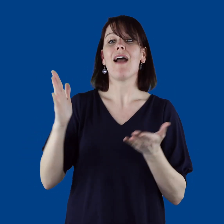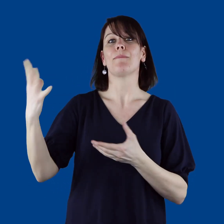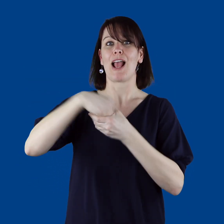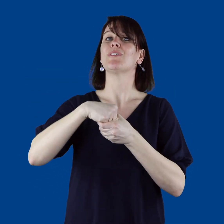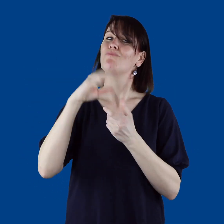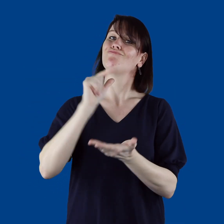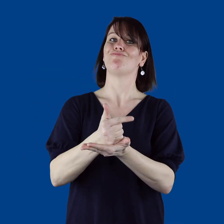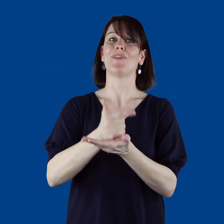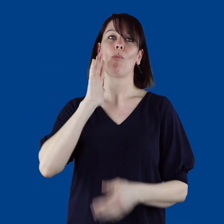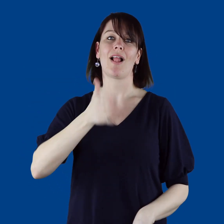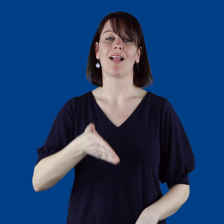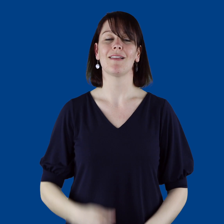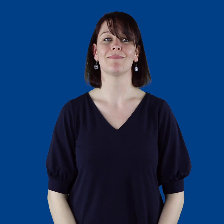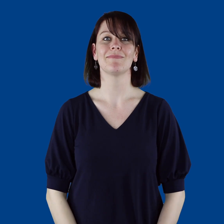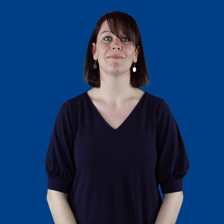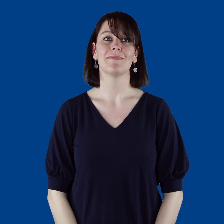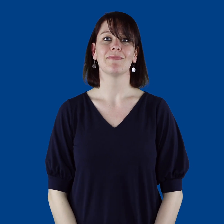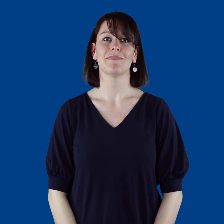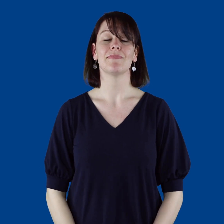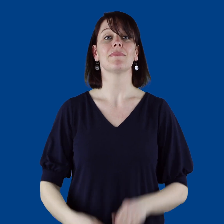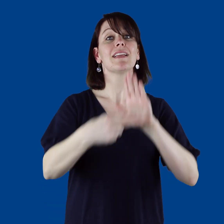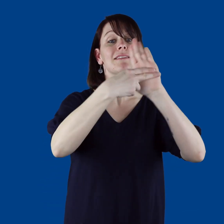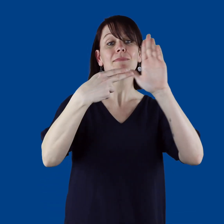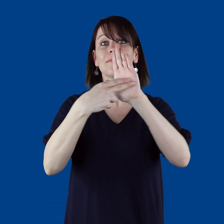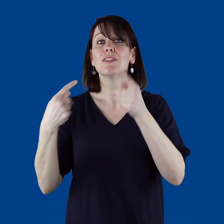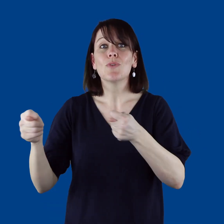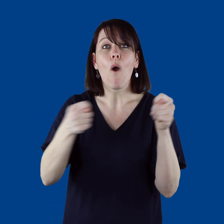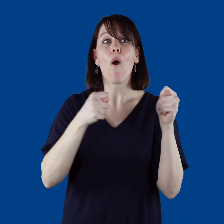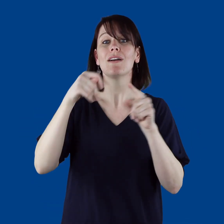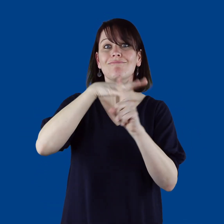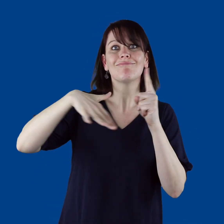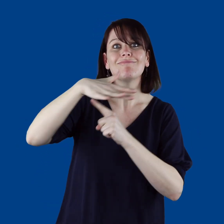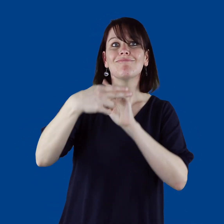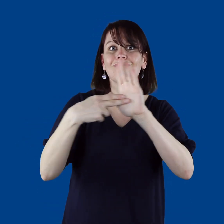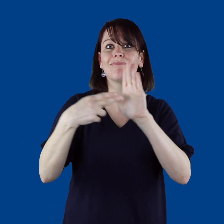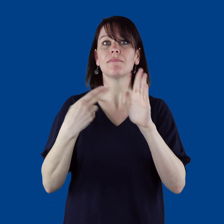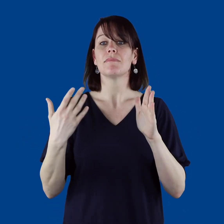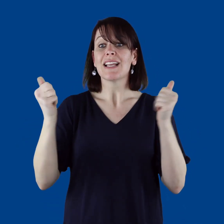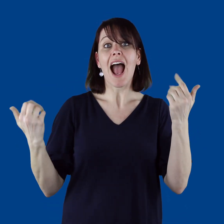participation is guaranteed. Label toys and objects in the environment as you play.